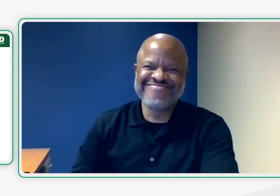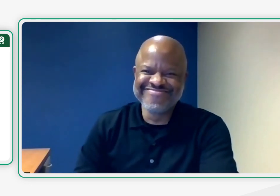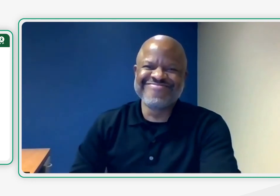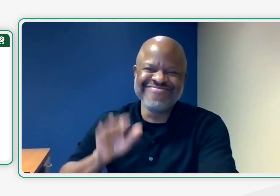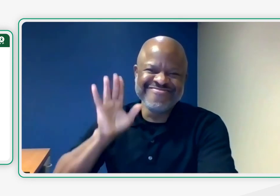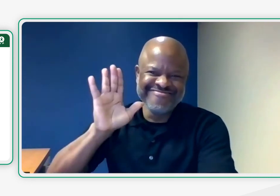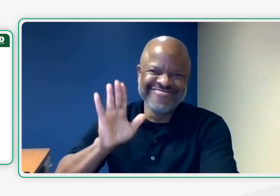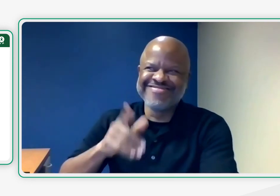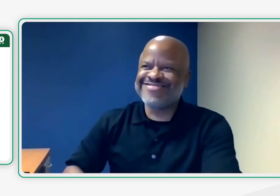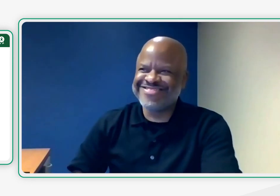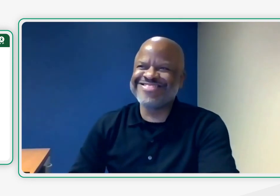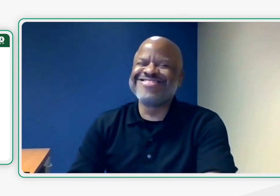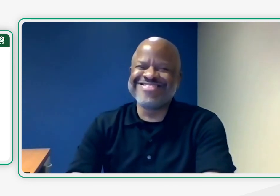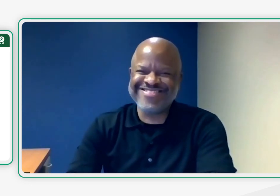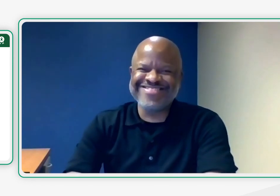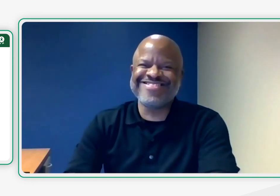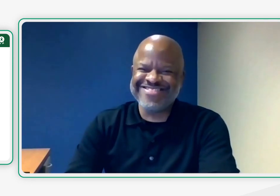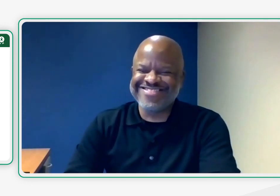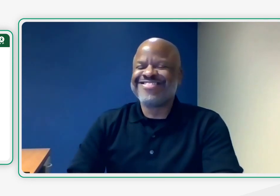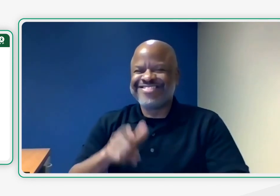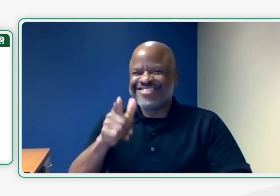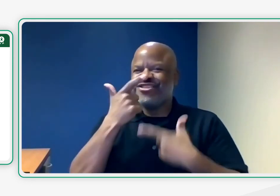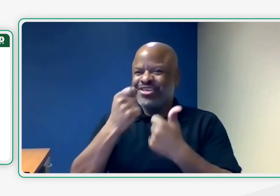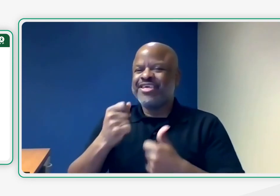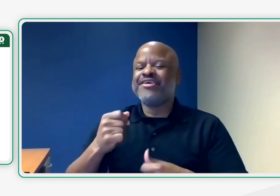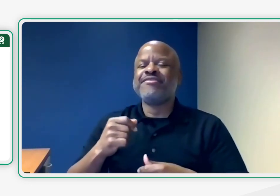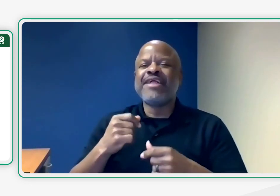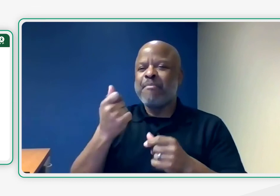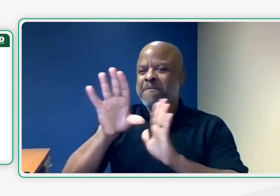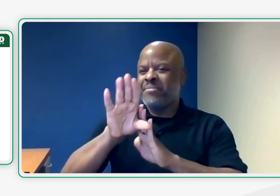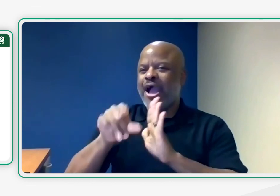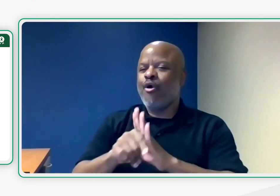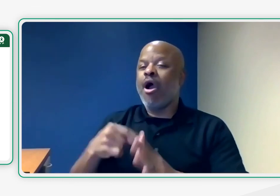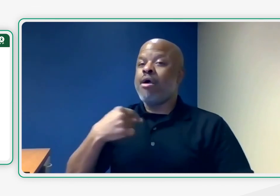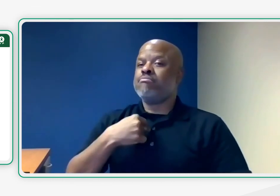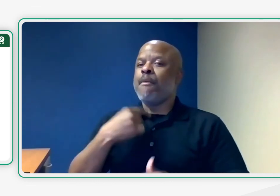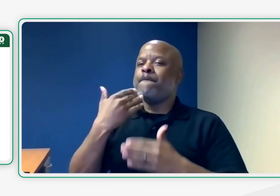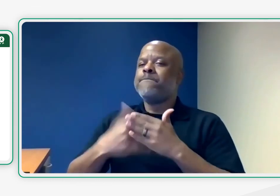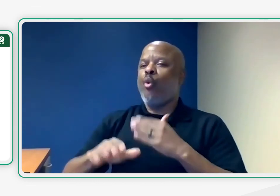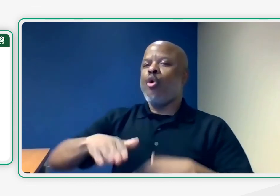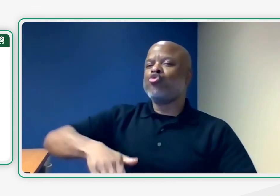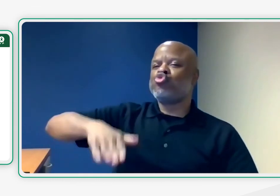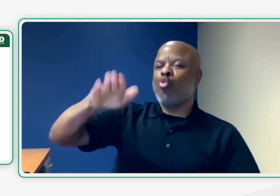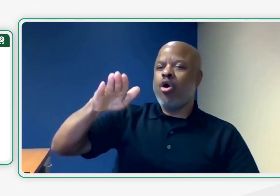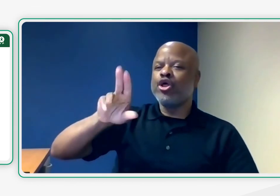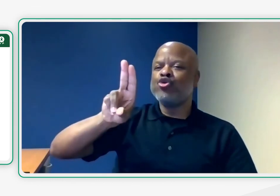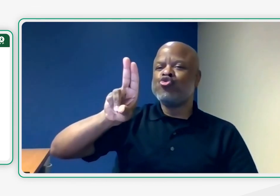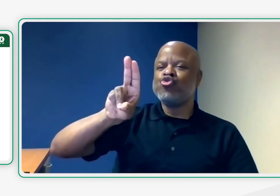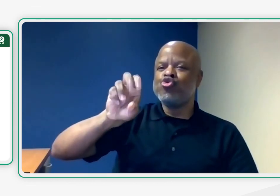And, yeah, so that's a good question: Why do you use 1848 in your email? That's a great question. Okay, very interesting. A little bit of background.